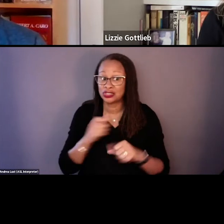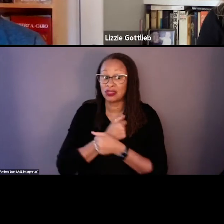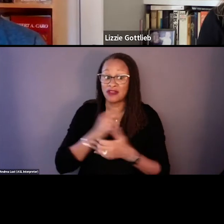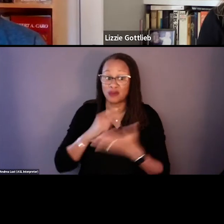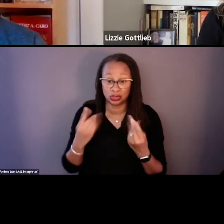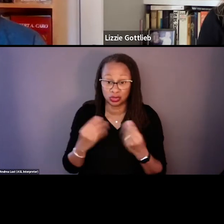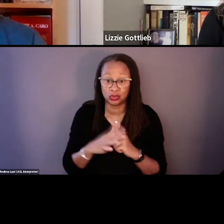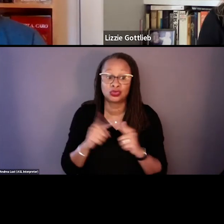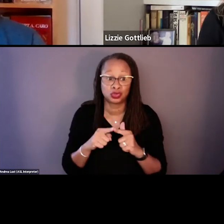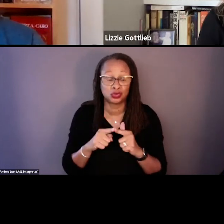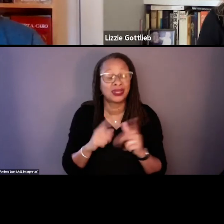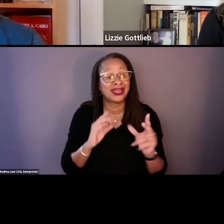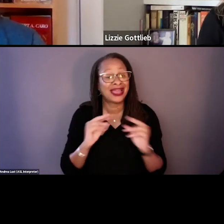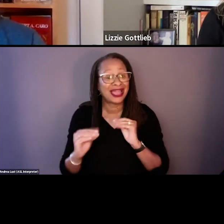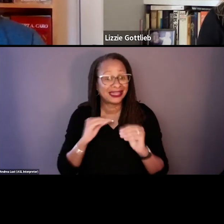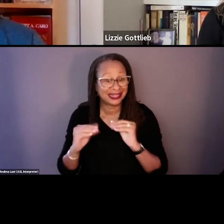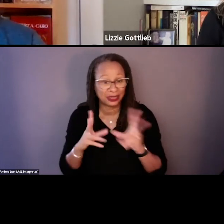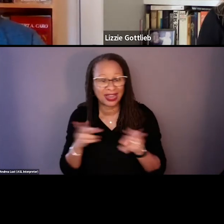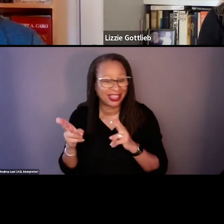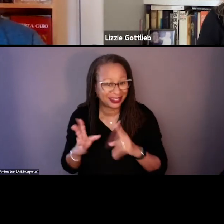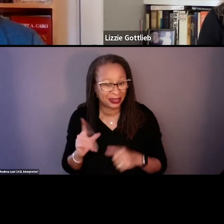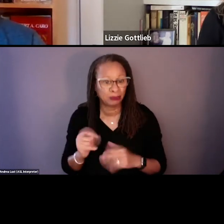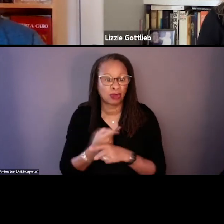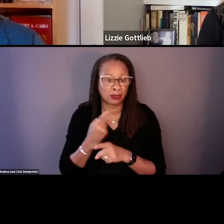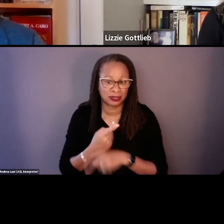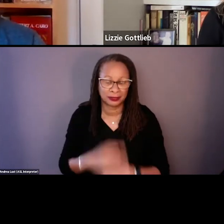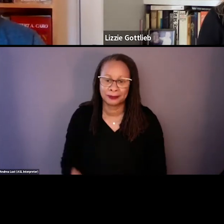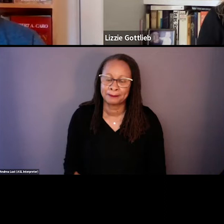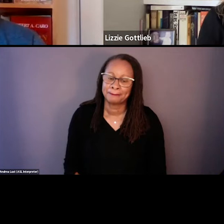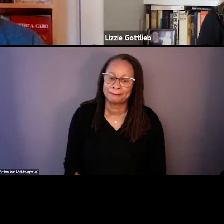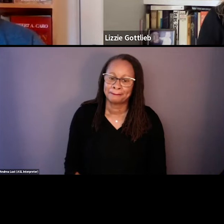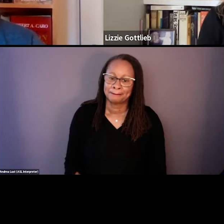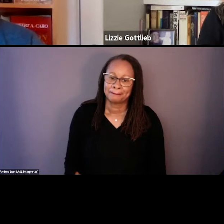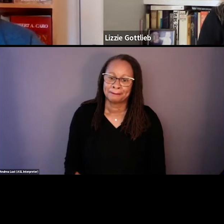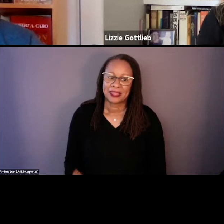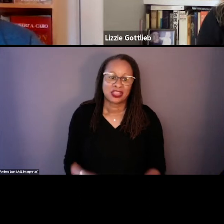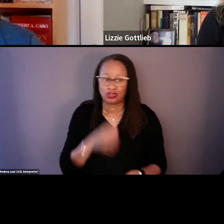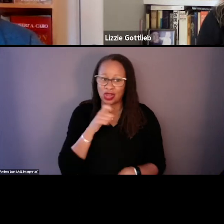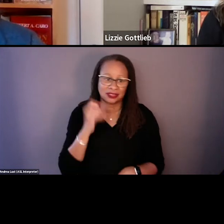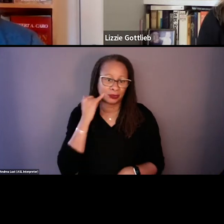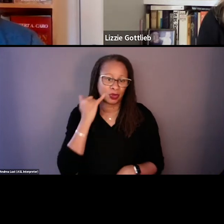is that you have to love what you're doing to edit it properly. That you shouldn't- I mean, you're not supposed to edit